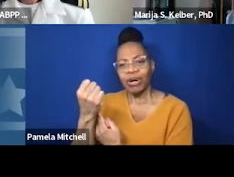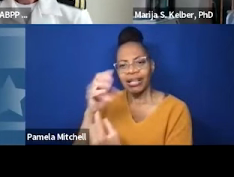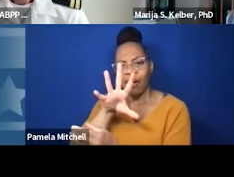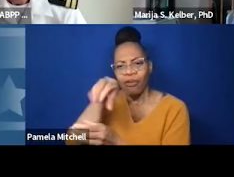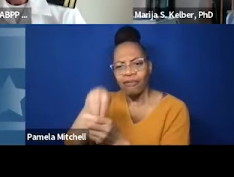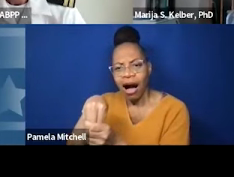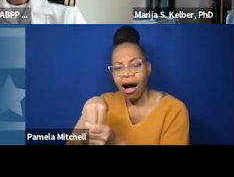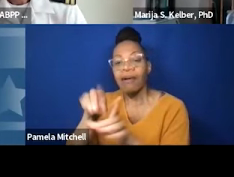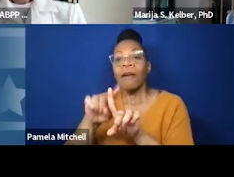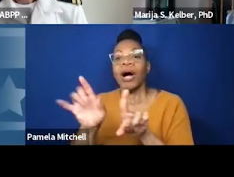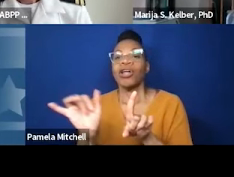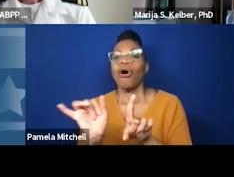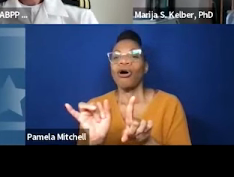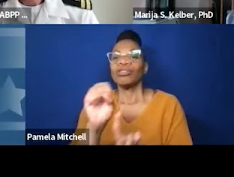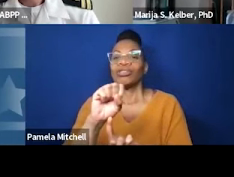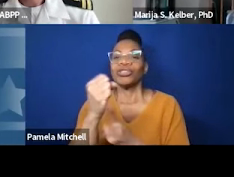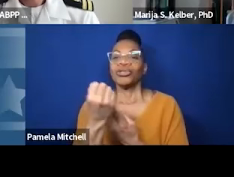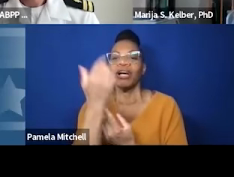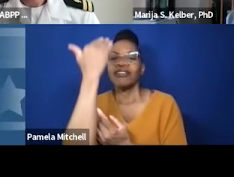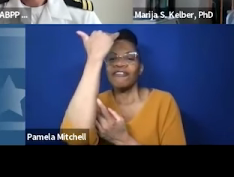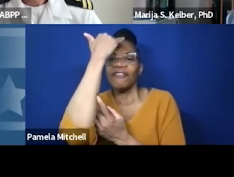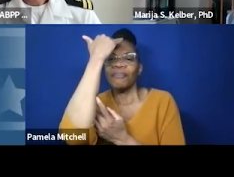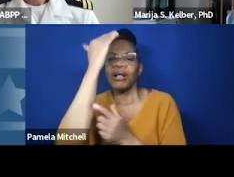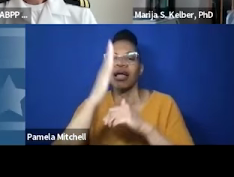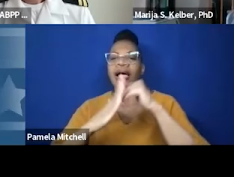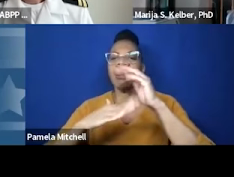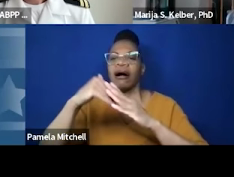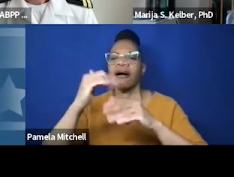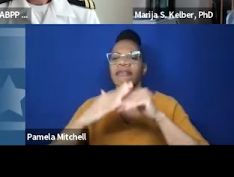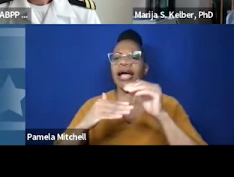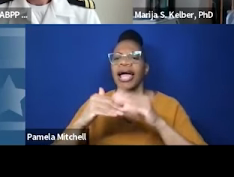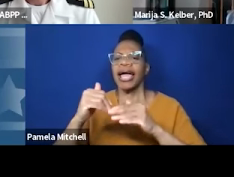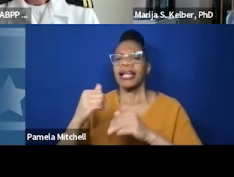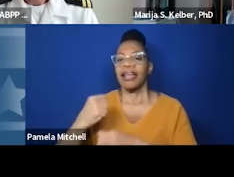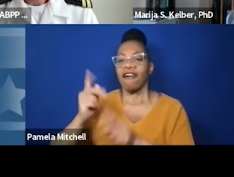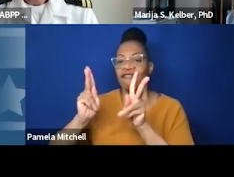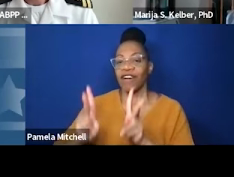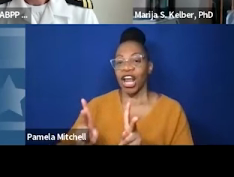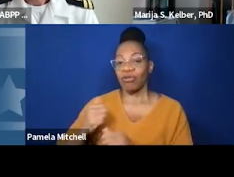But then also things like the familiarity and comfort of a veterans court, for example, might be beneficial for veterans